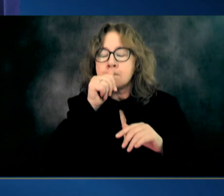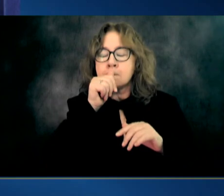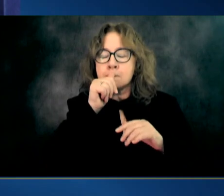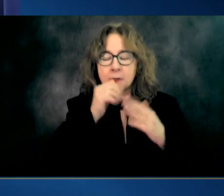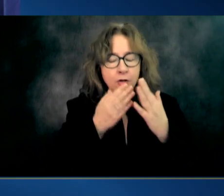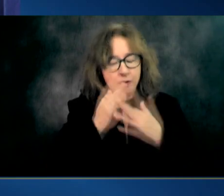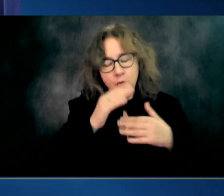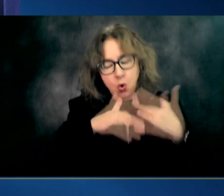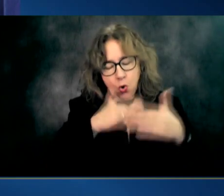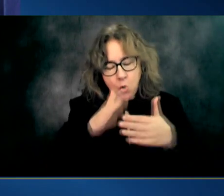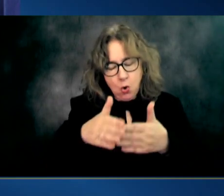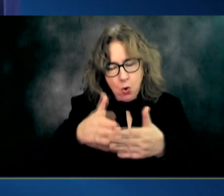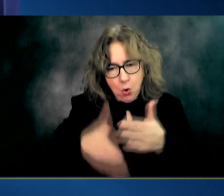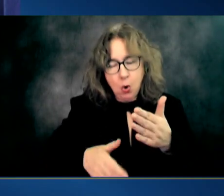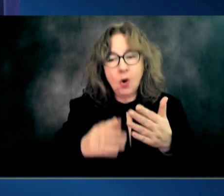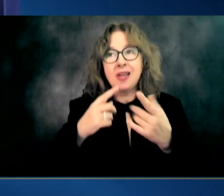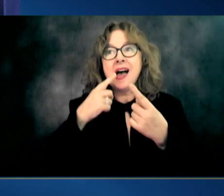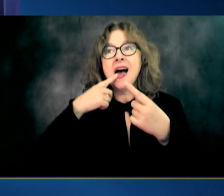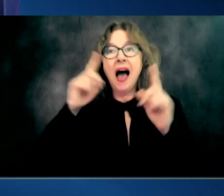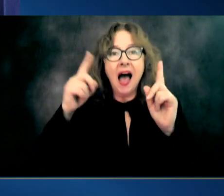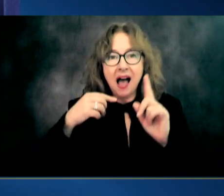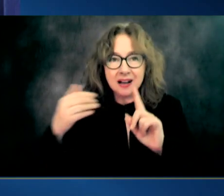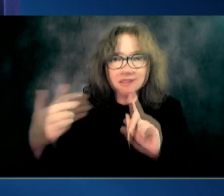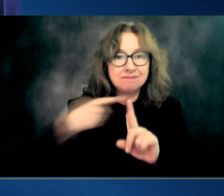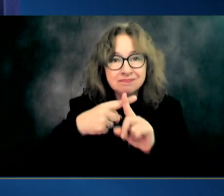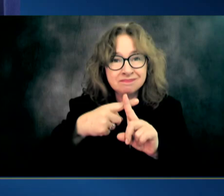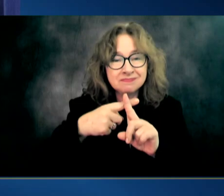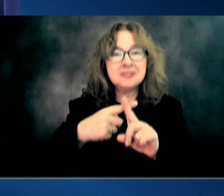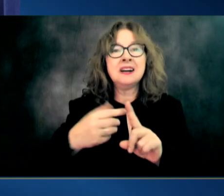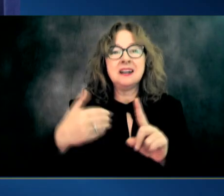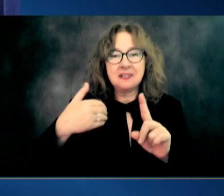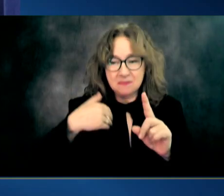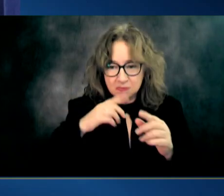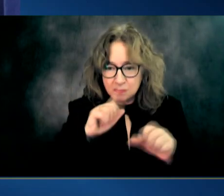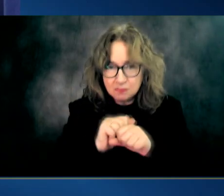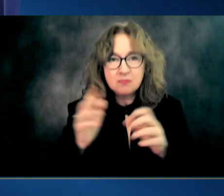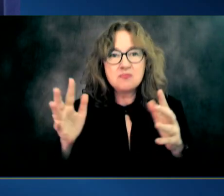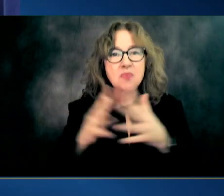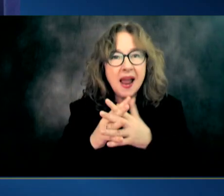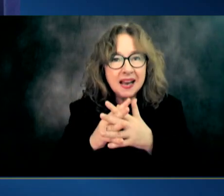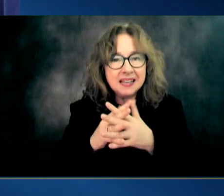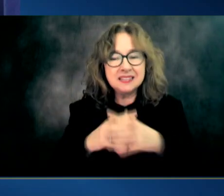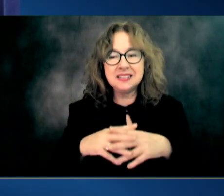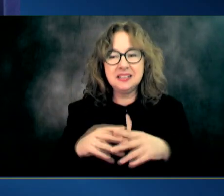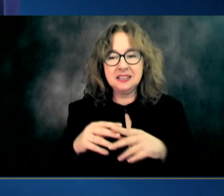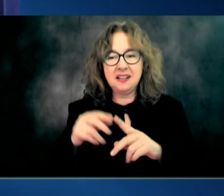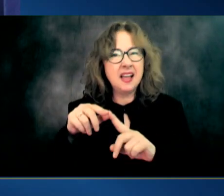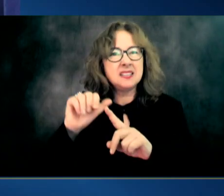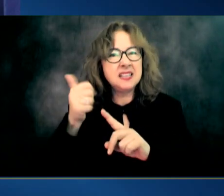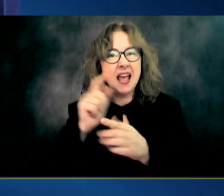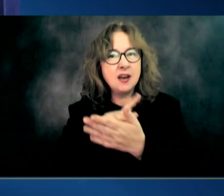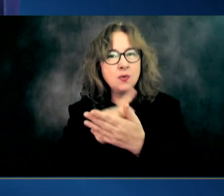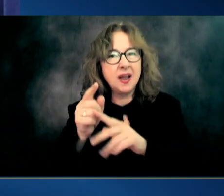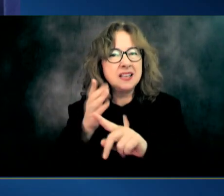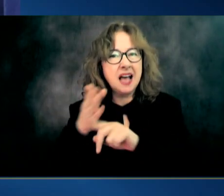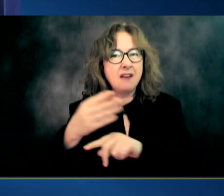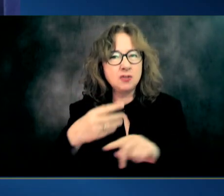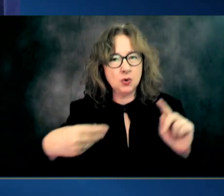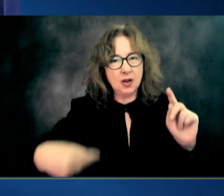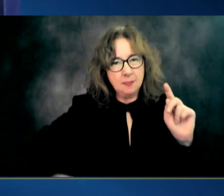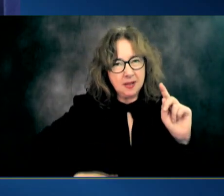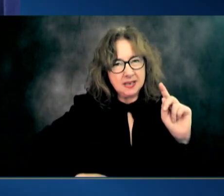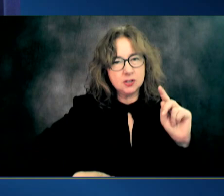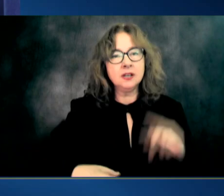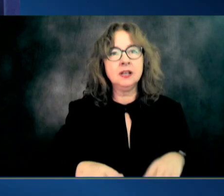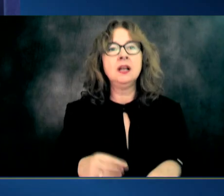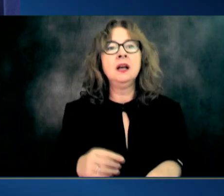positive pregnancy test, like 10 weeks post, post implantation or something. And it's -- you know,